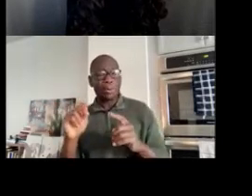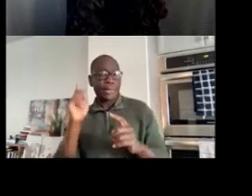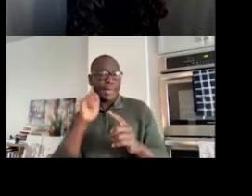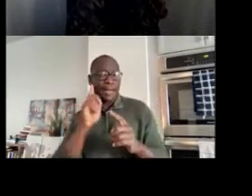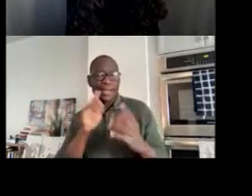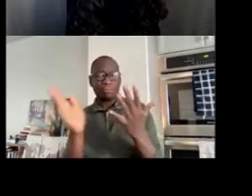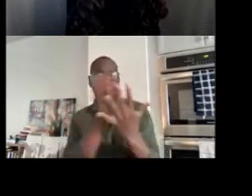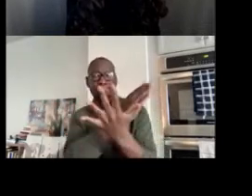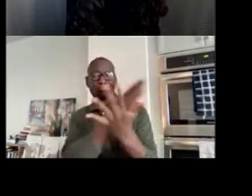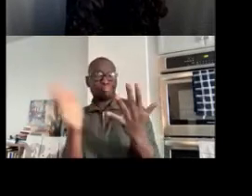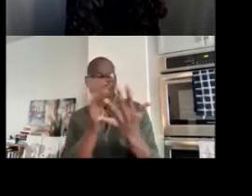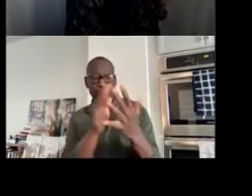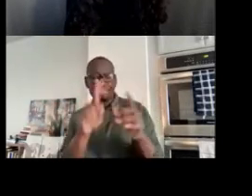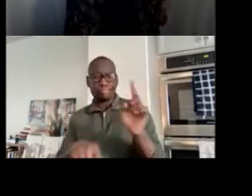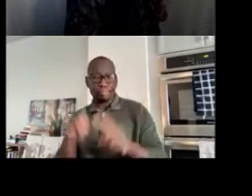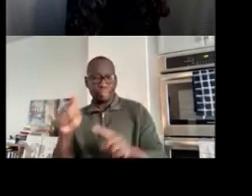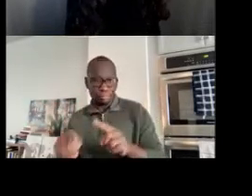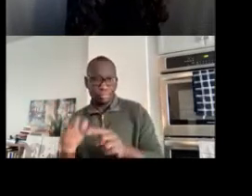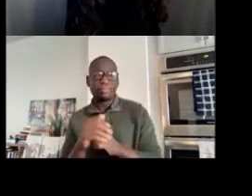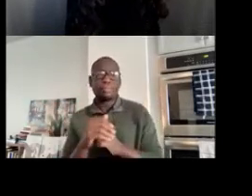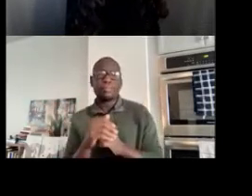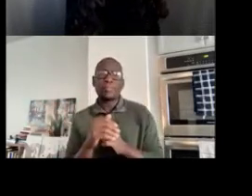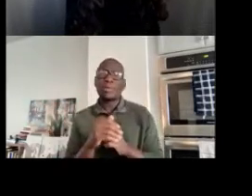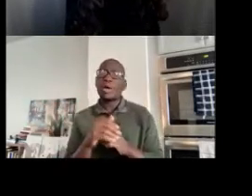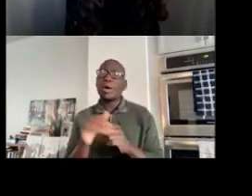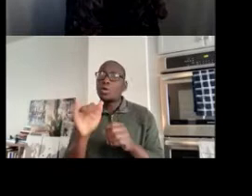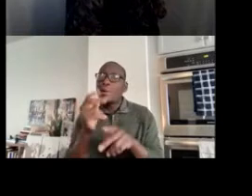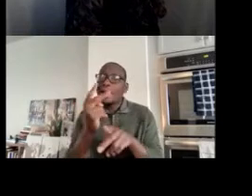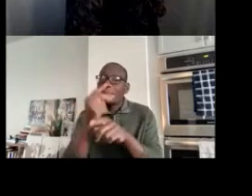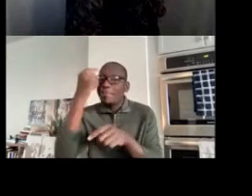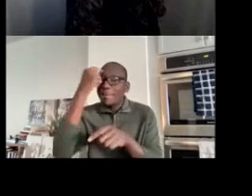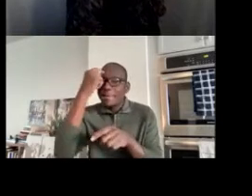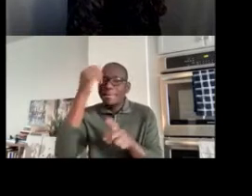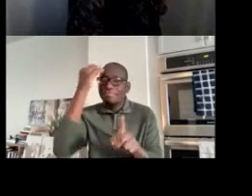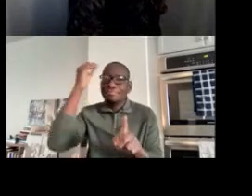interpreter, I mean, there are deaf students who run the whole gamut of what accessibility